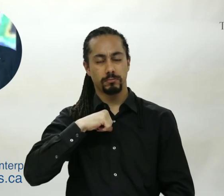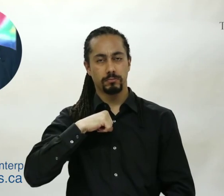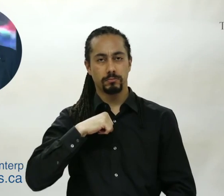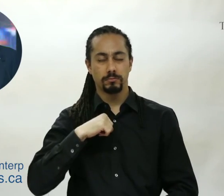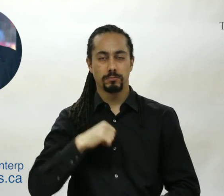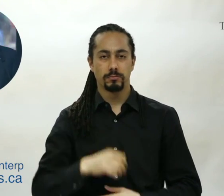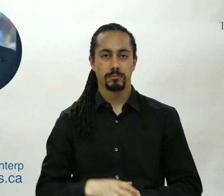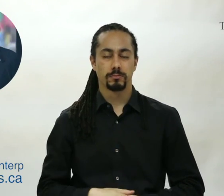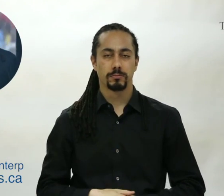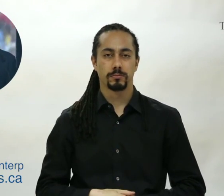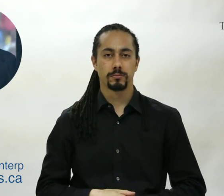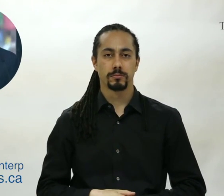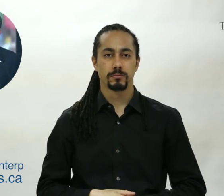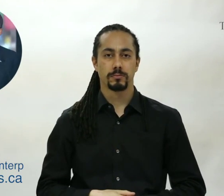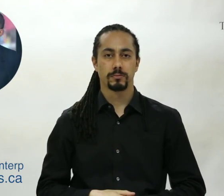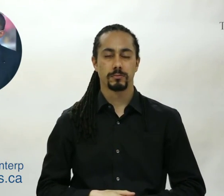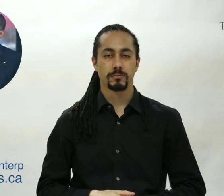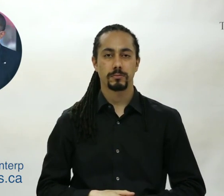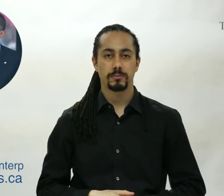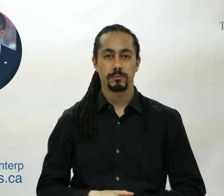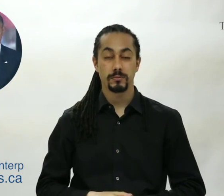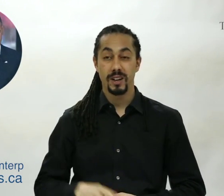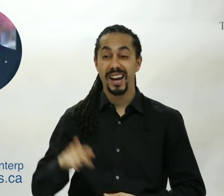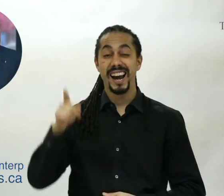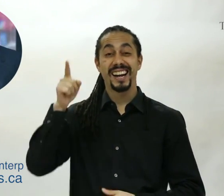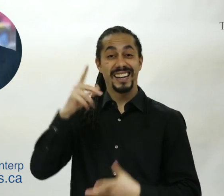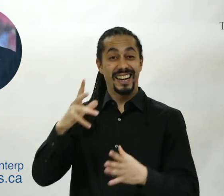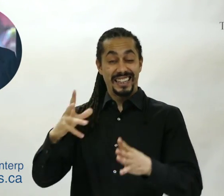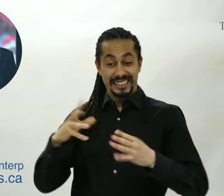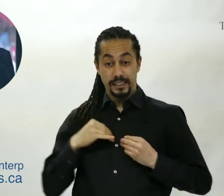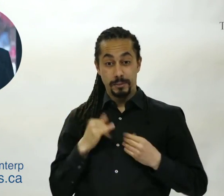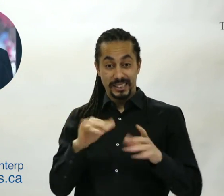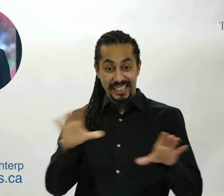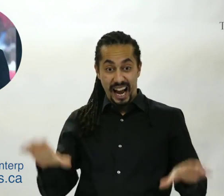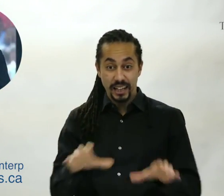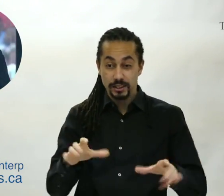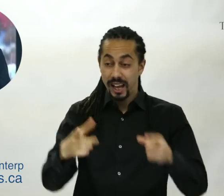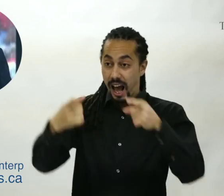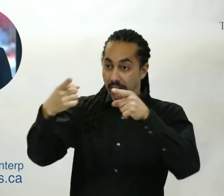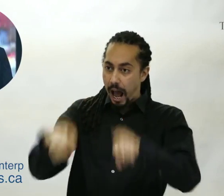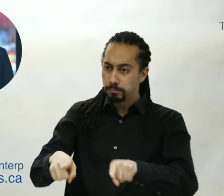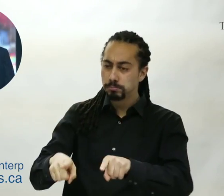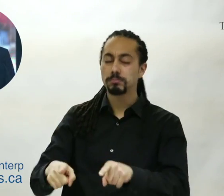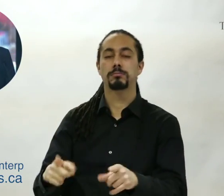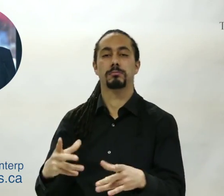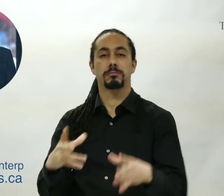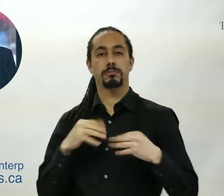Moreover, he accepted the consequences of his actions,